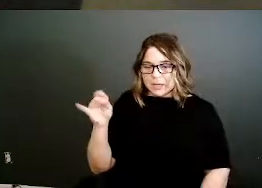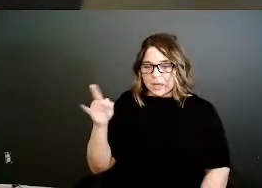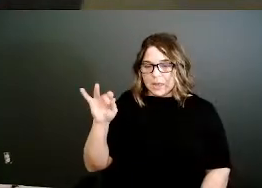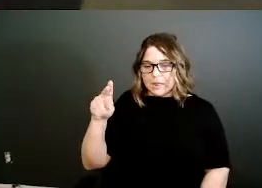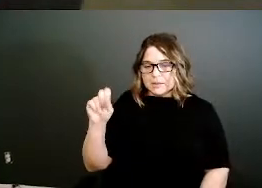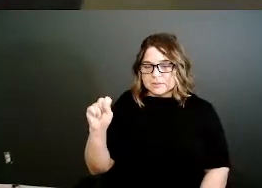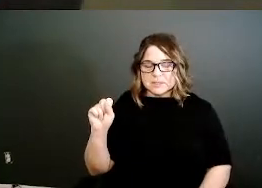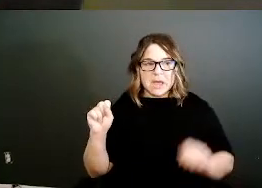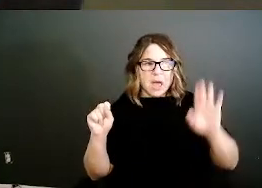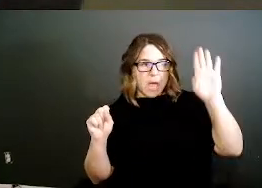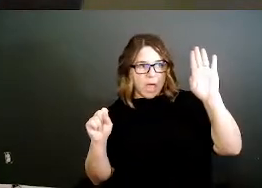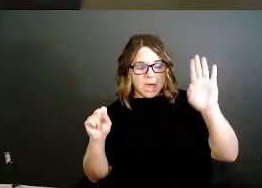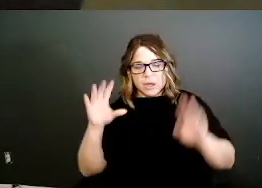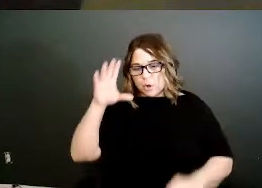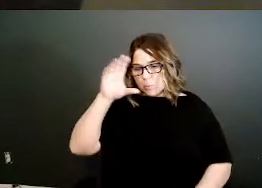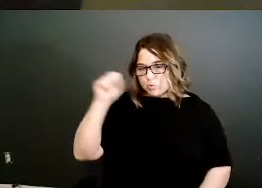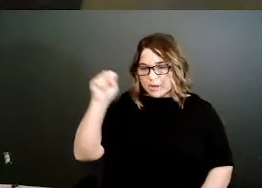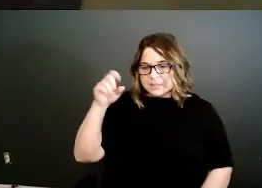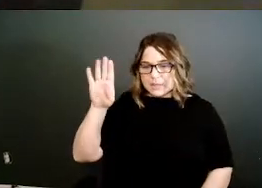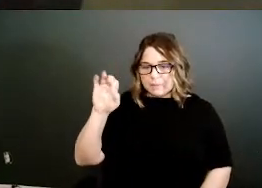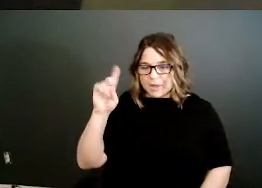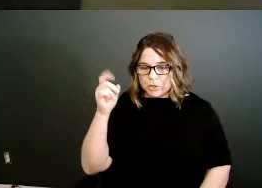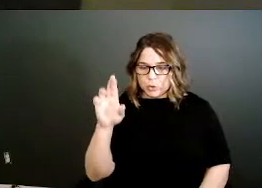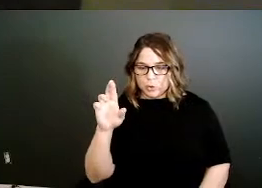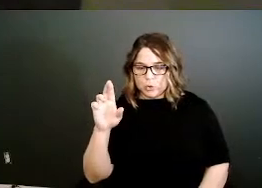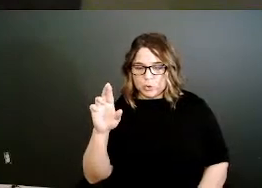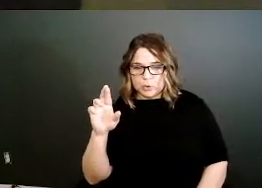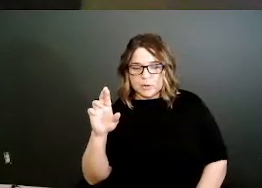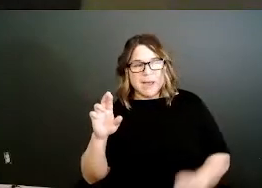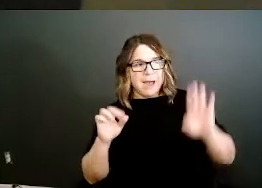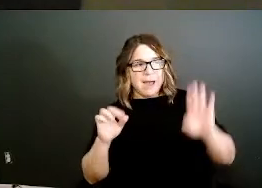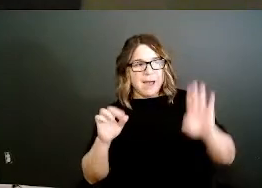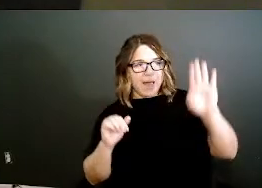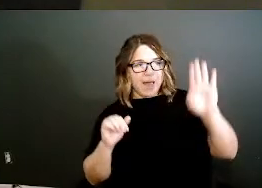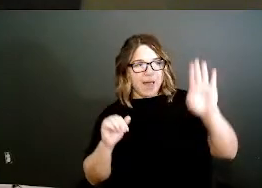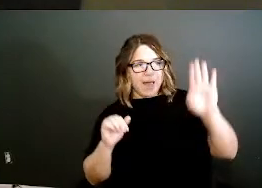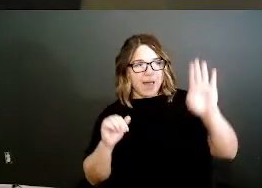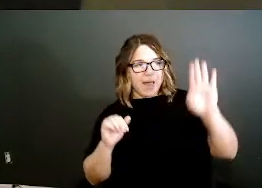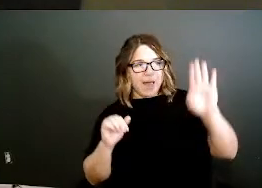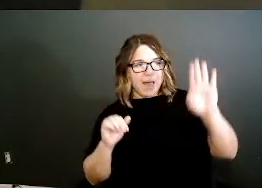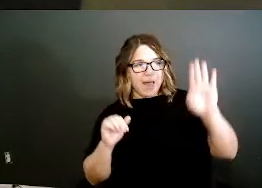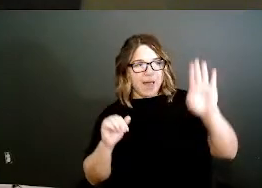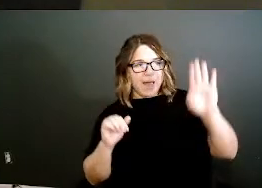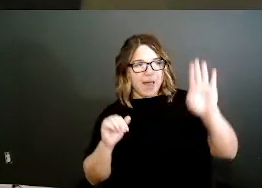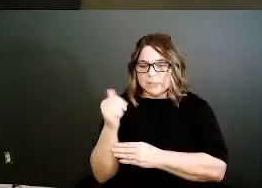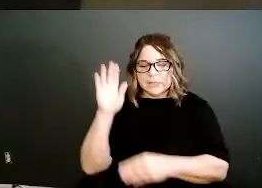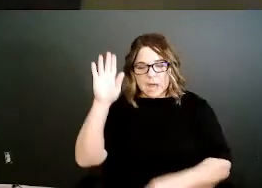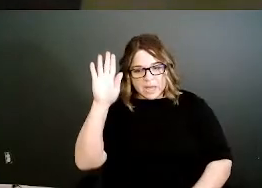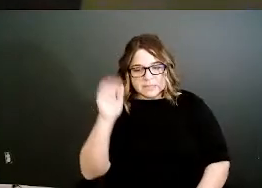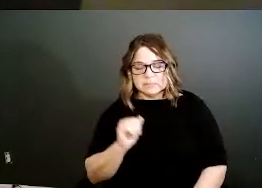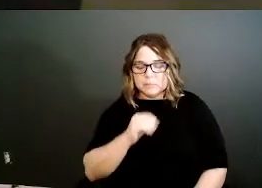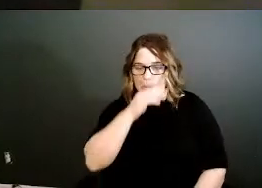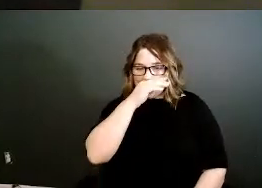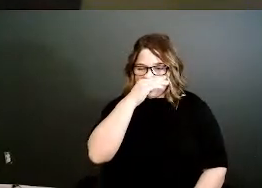I'LL RECOGNIZE COUNCIL MEMBER PALMISANO FOR ITEM 7. ≫ COUNCIL MEMBER PALMISANO: MADAM PRESIDENT, I MOVE ADOPTION OF A RESOLUTION SETTING RATES FOR MUNICIPAL